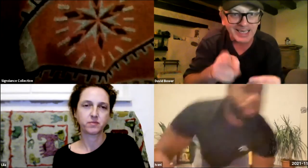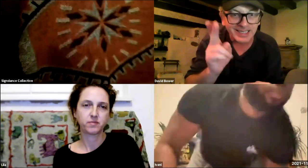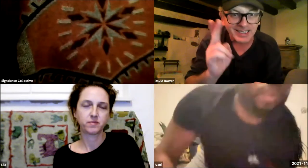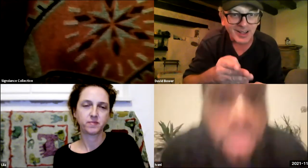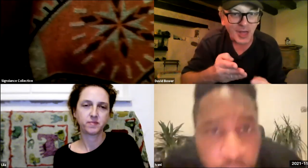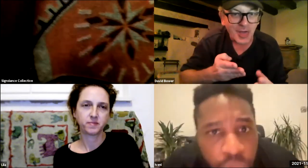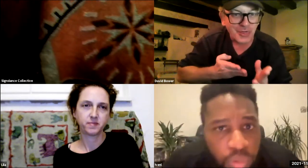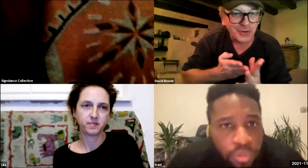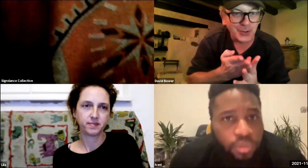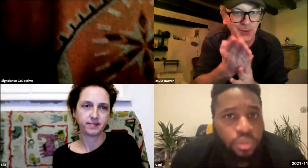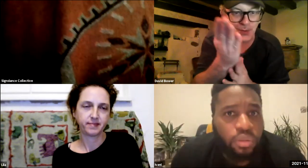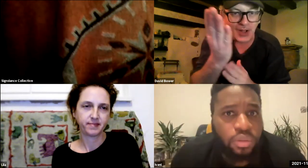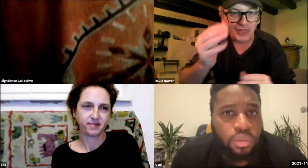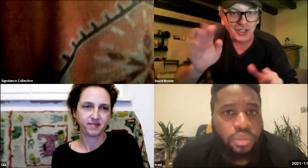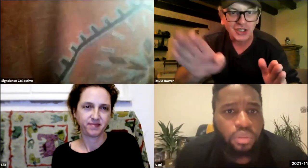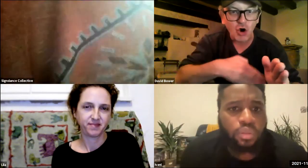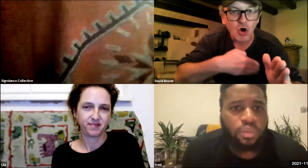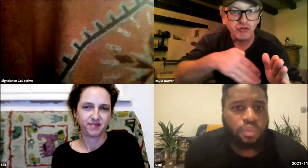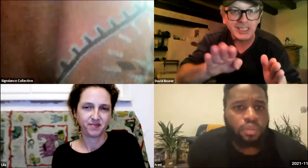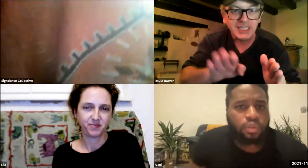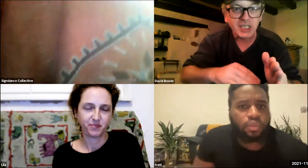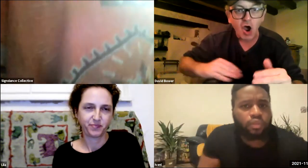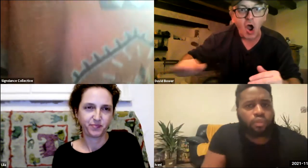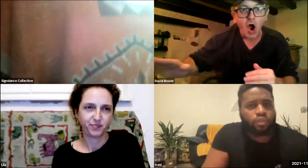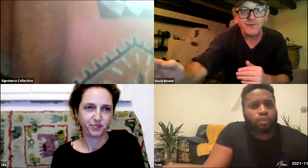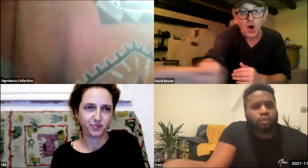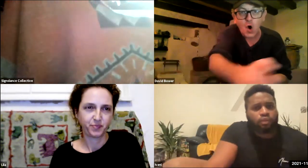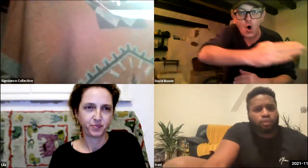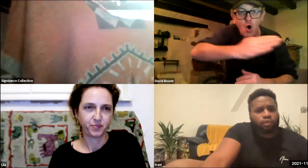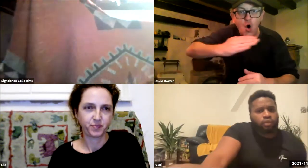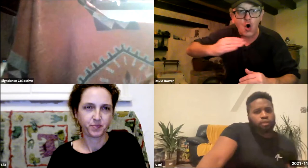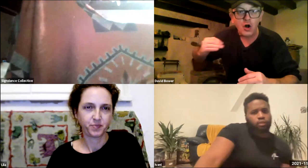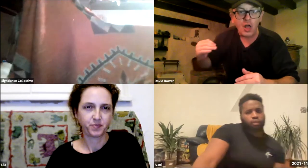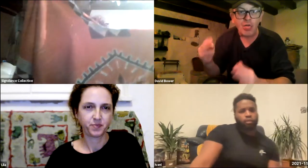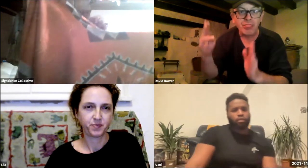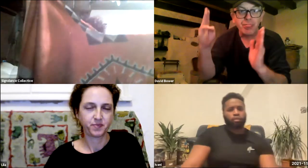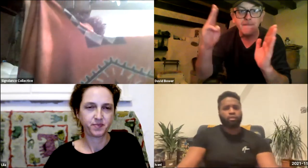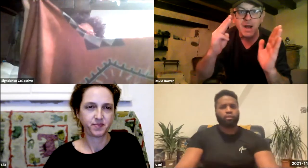more, how do I explain? More diverse.